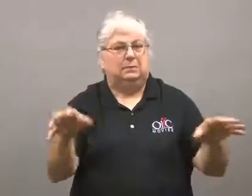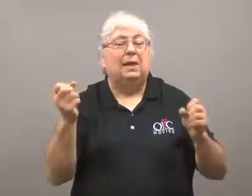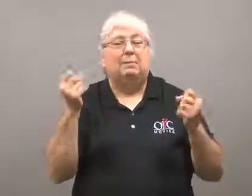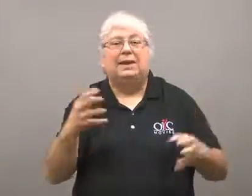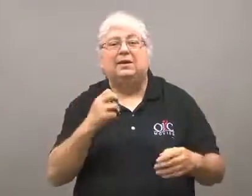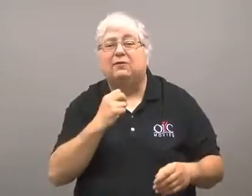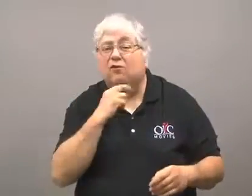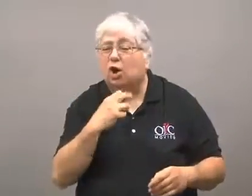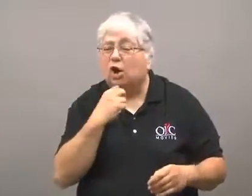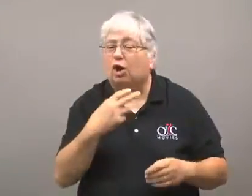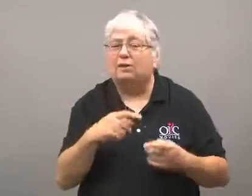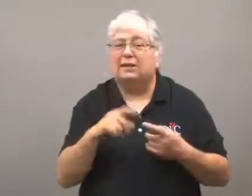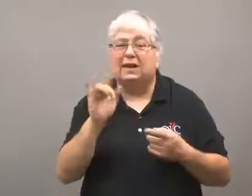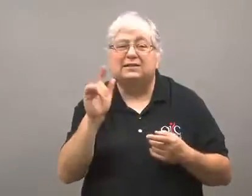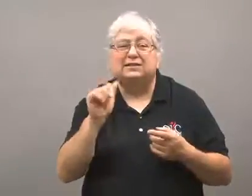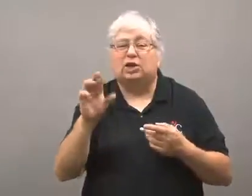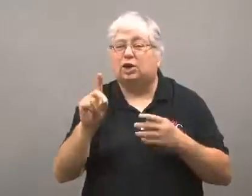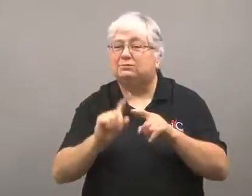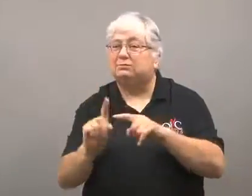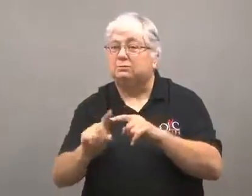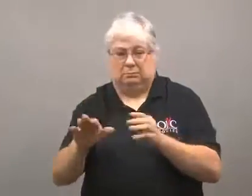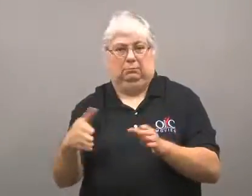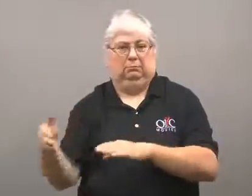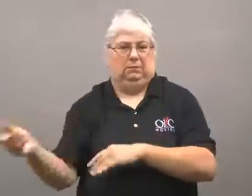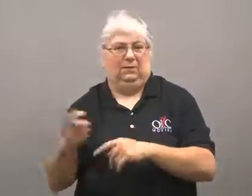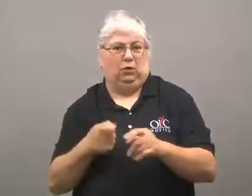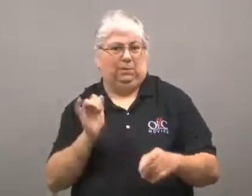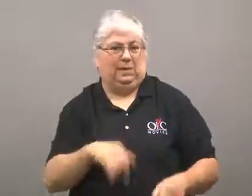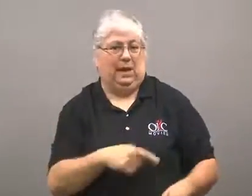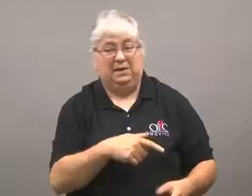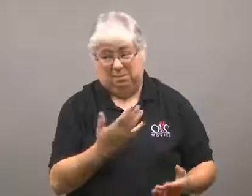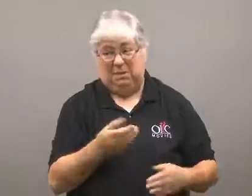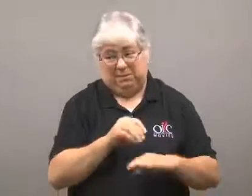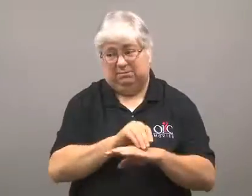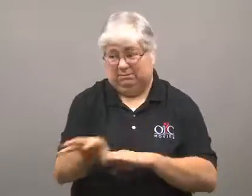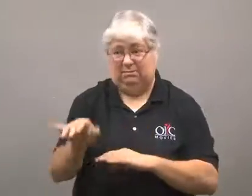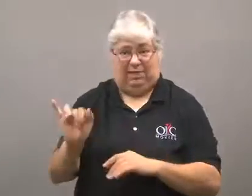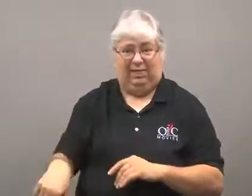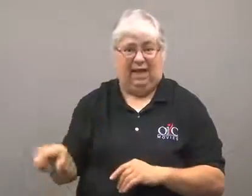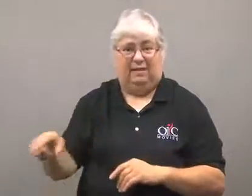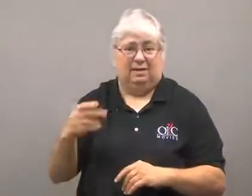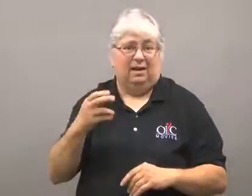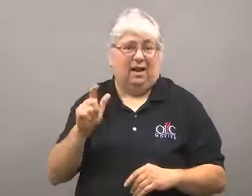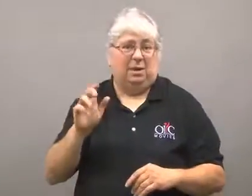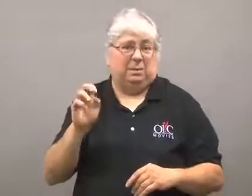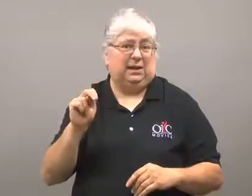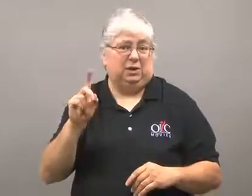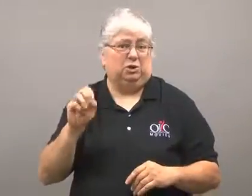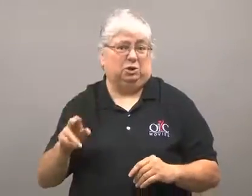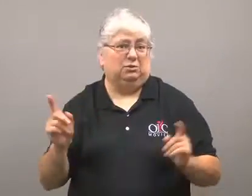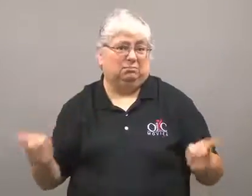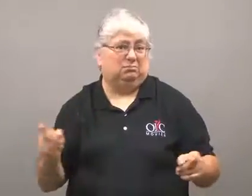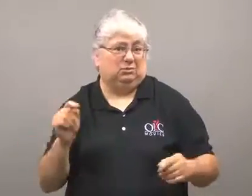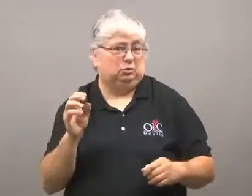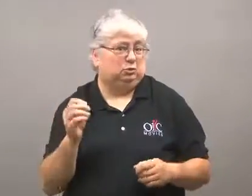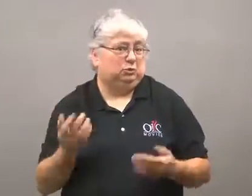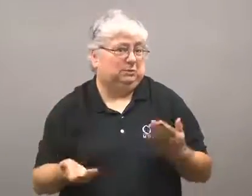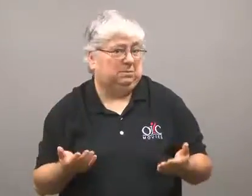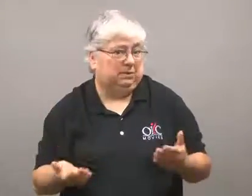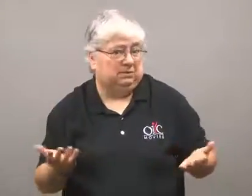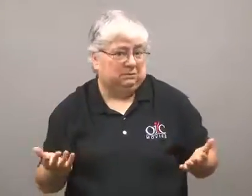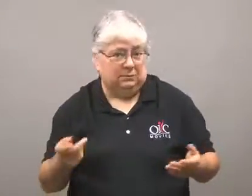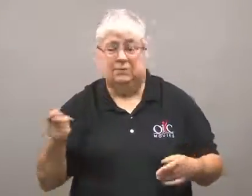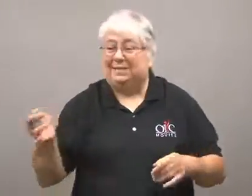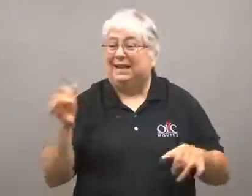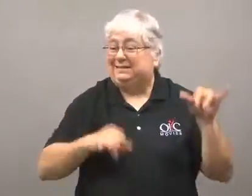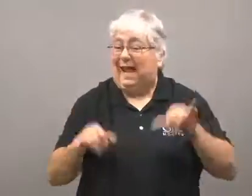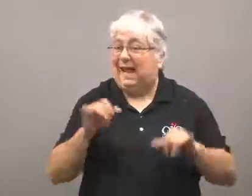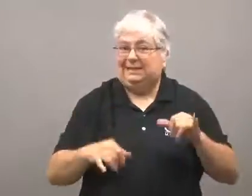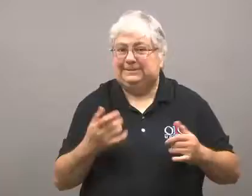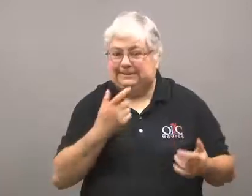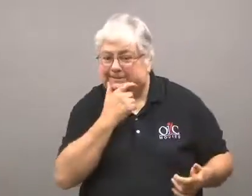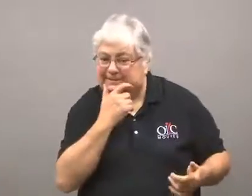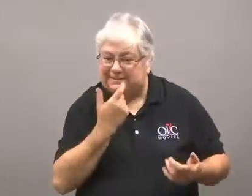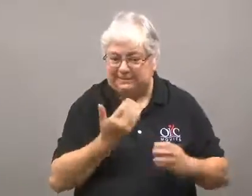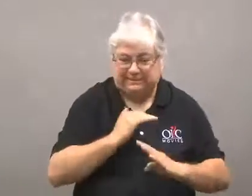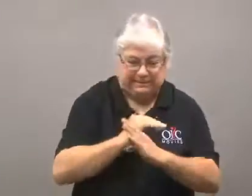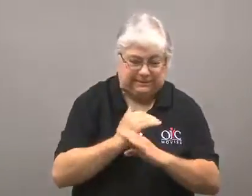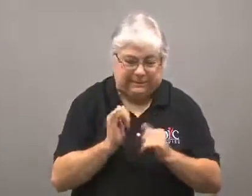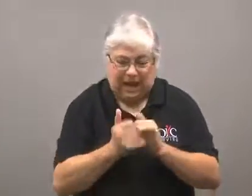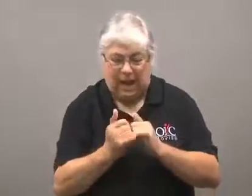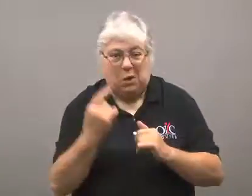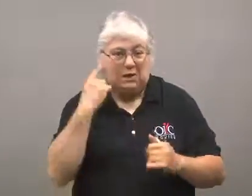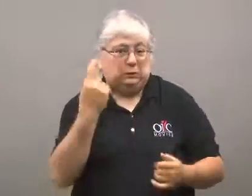This disease has killed off many amphibians, and possibly affects the hellbenders.